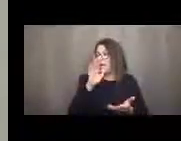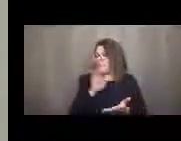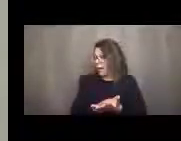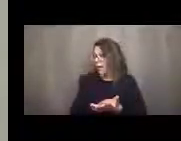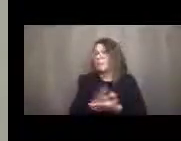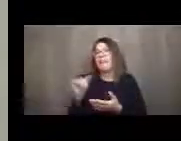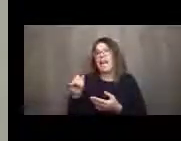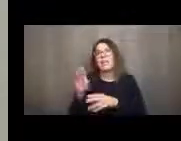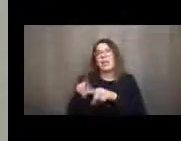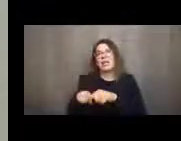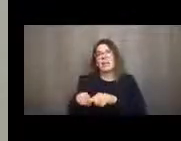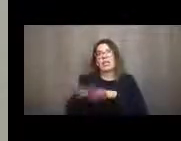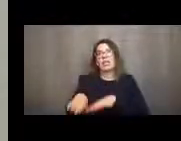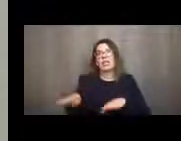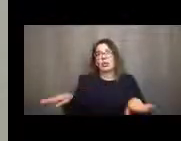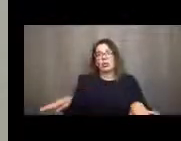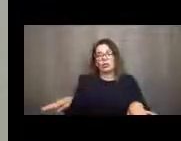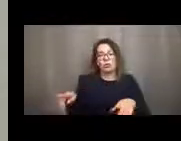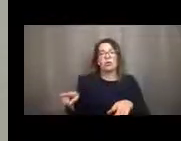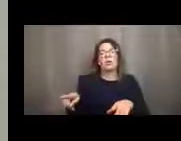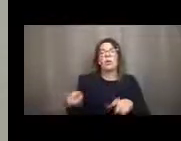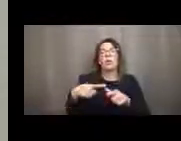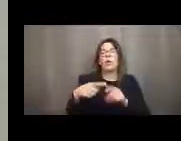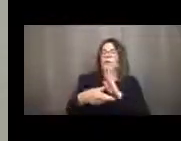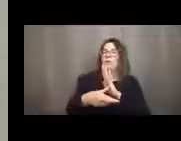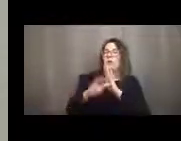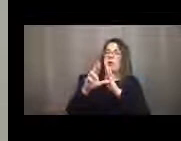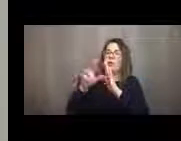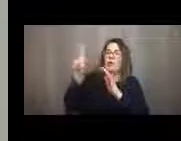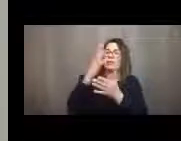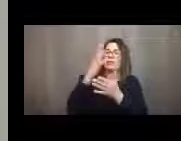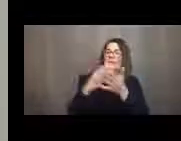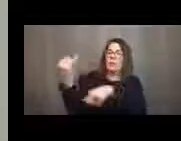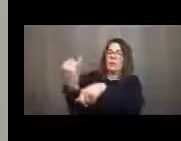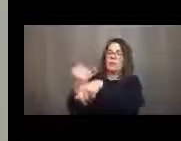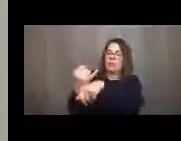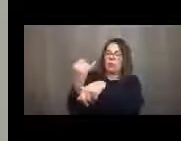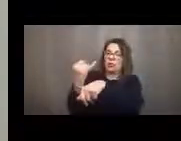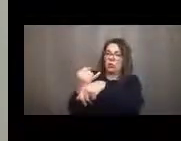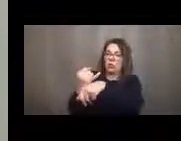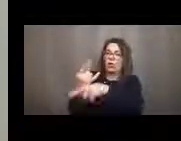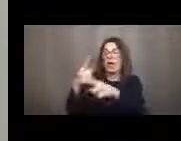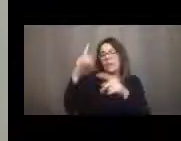that are then going to be reviewed by somebody at the Institution for making a determination of FCOI.